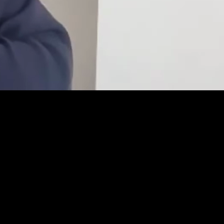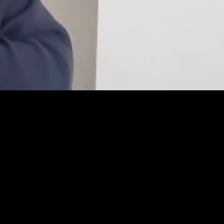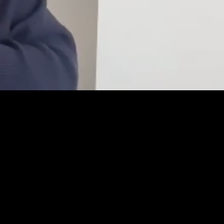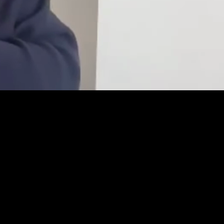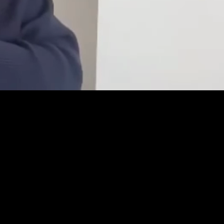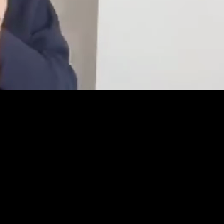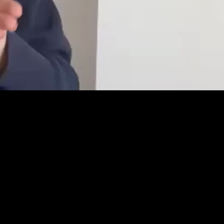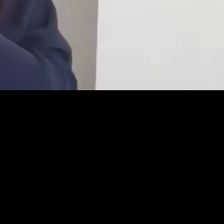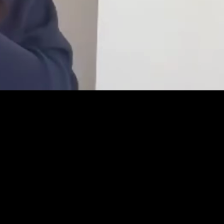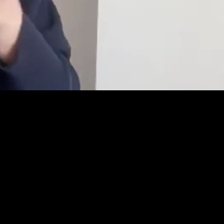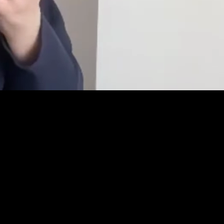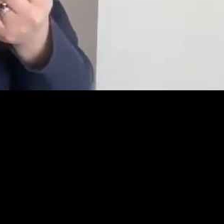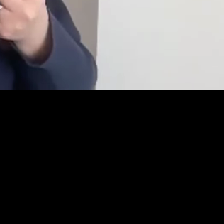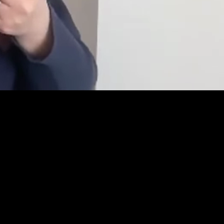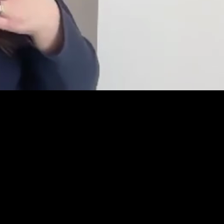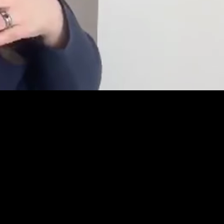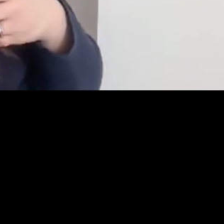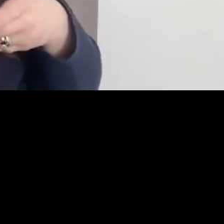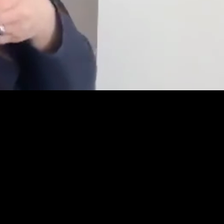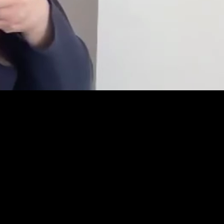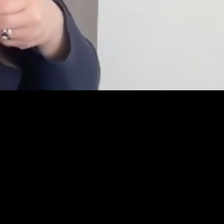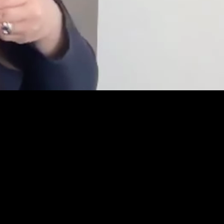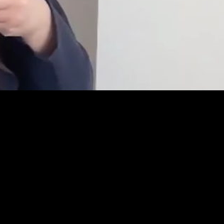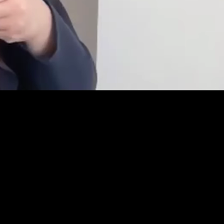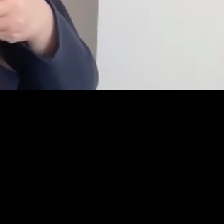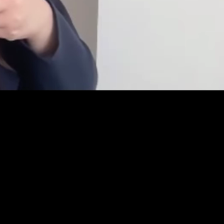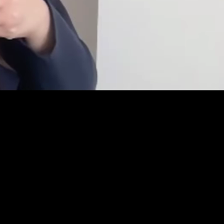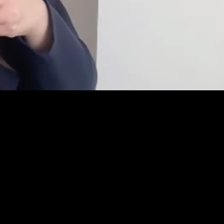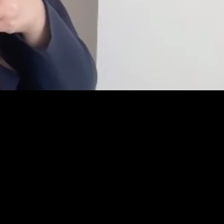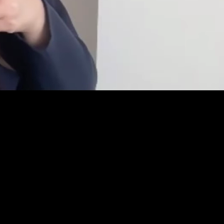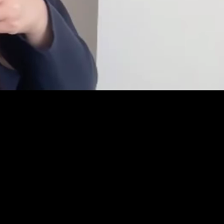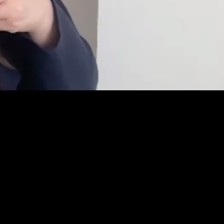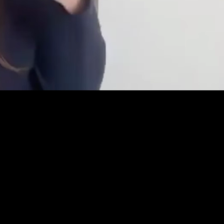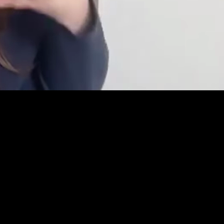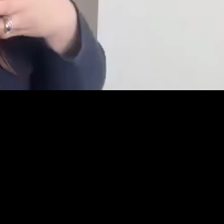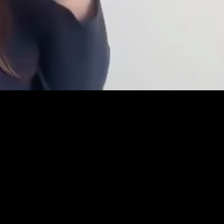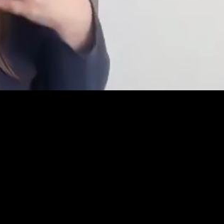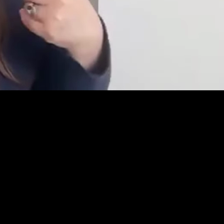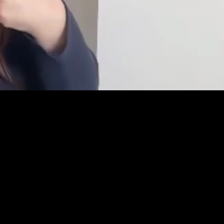which gives information about visitor numbers, popular pages, and that kind of stuff.